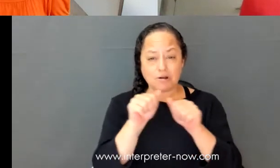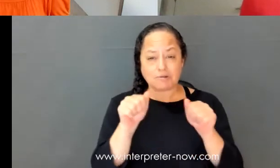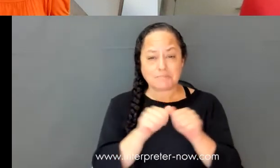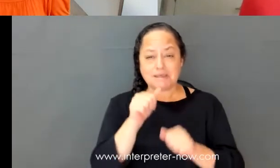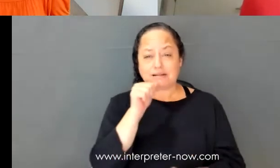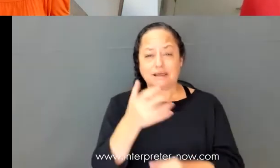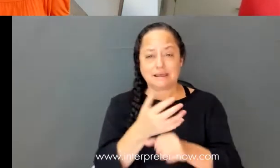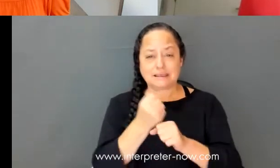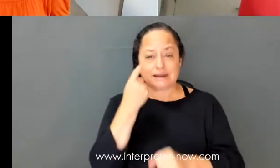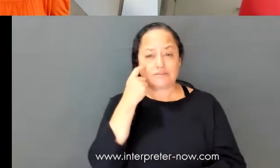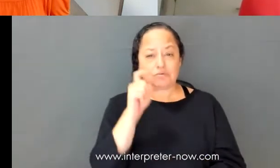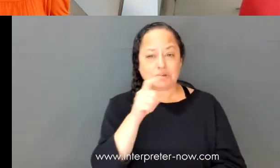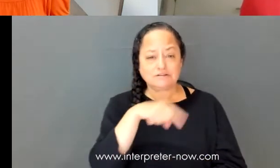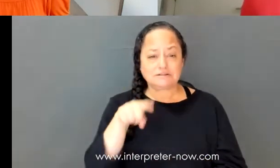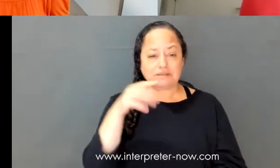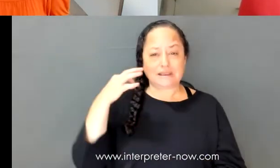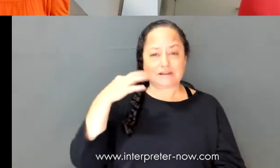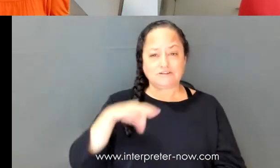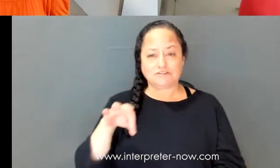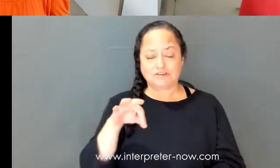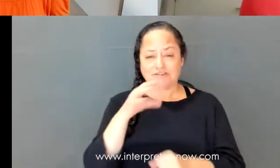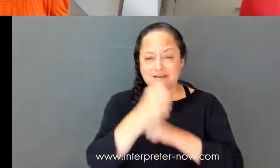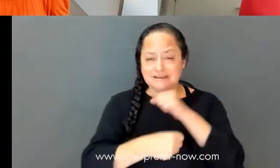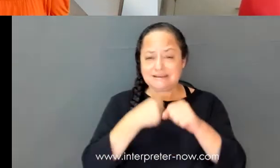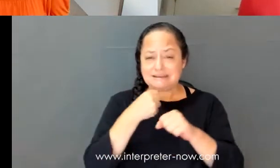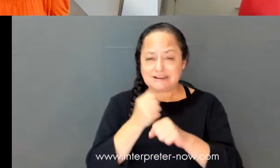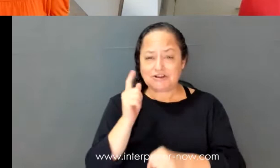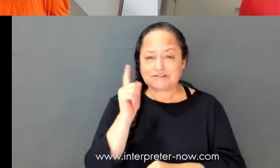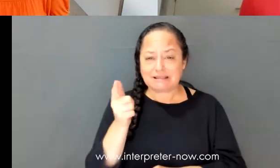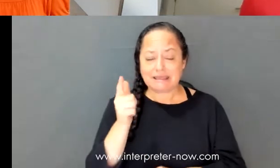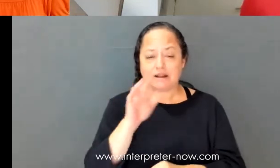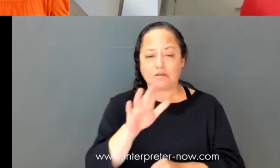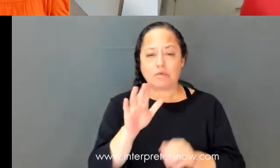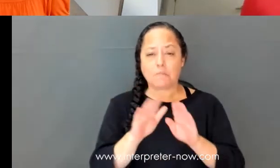And now, all these years later, their book has been re-released by Harvard Business Press.